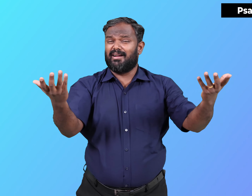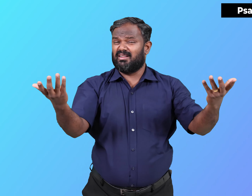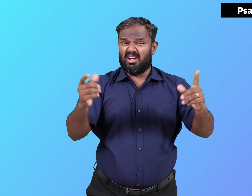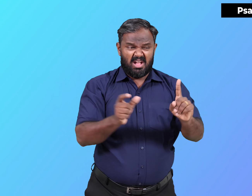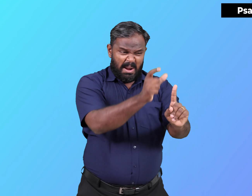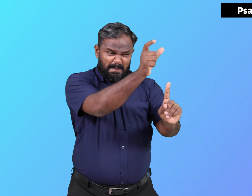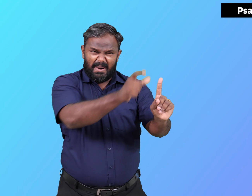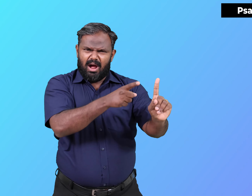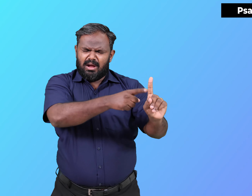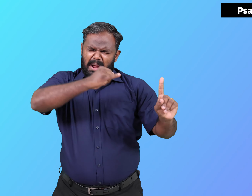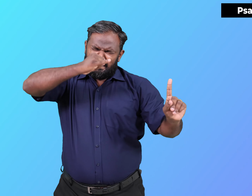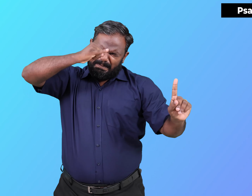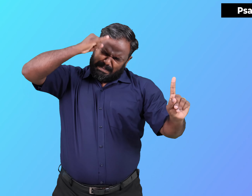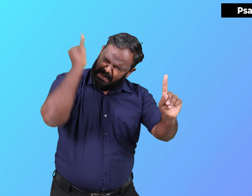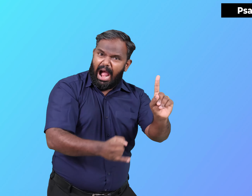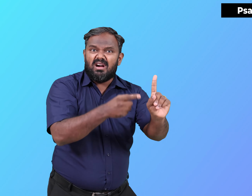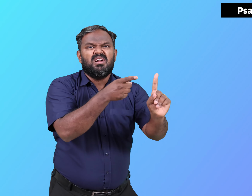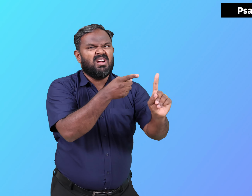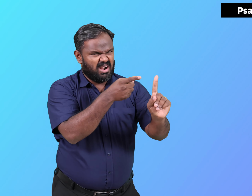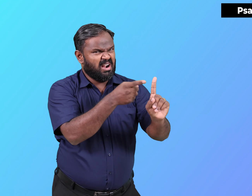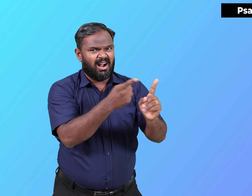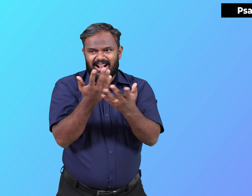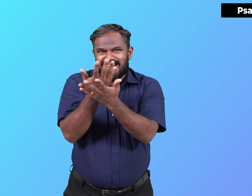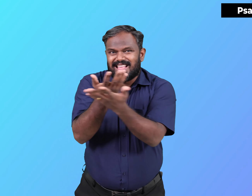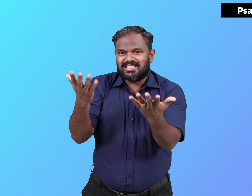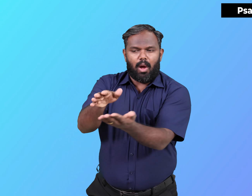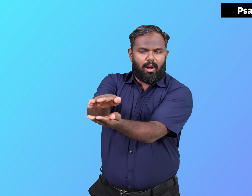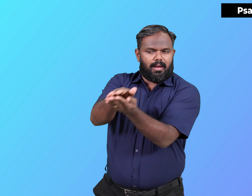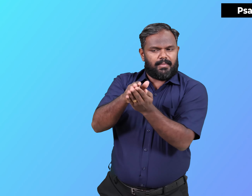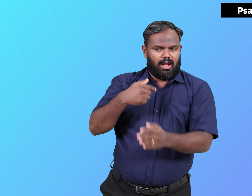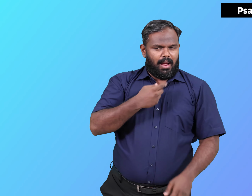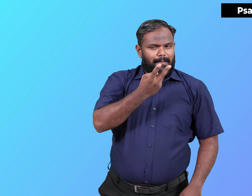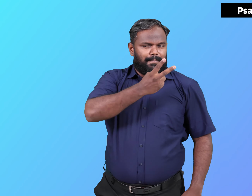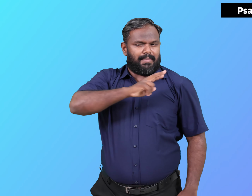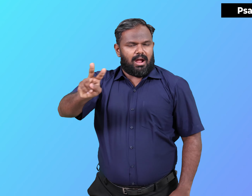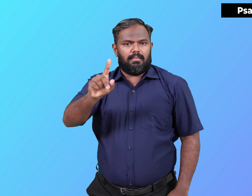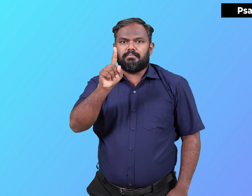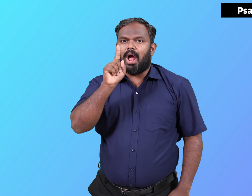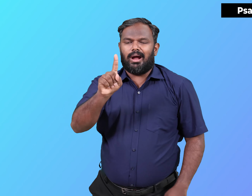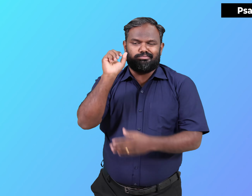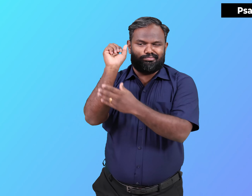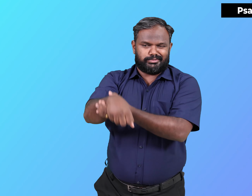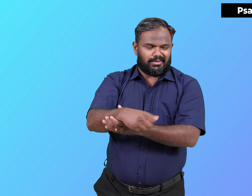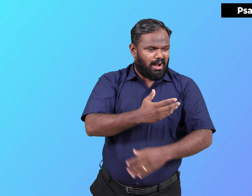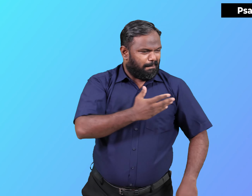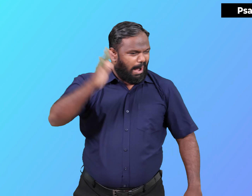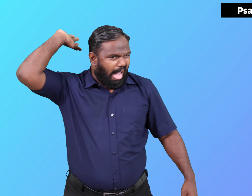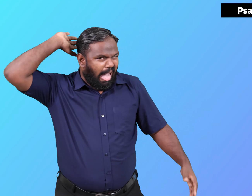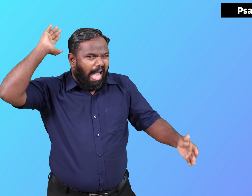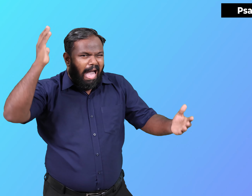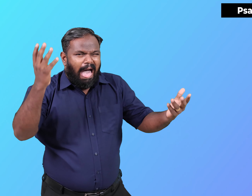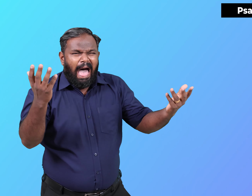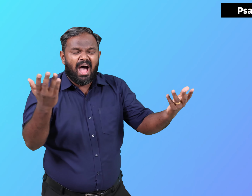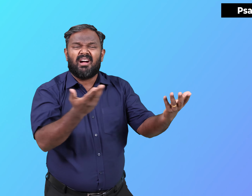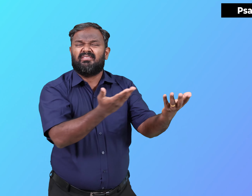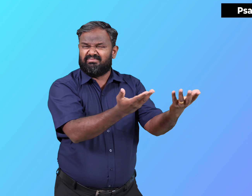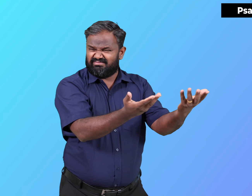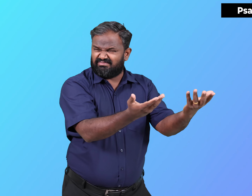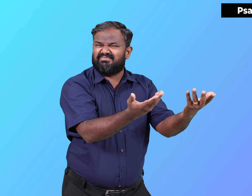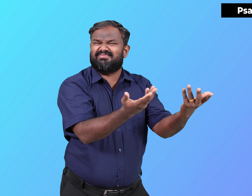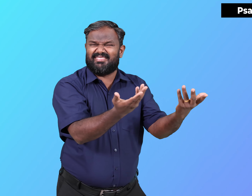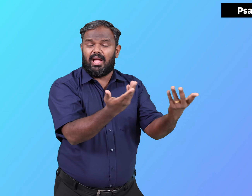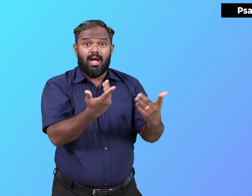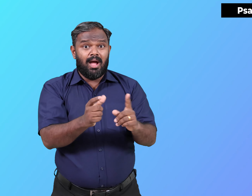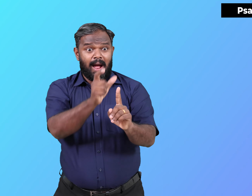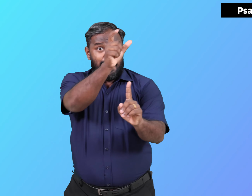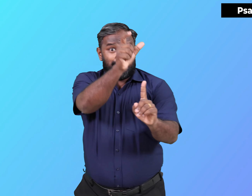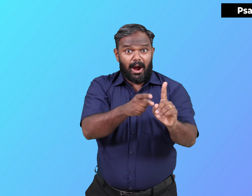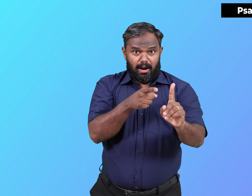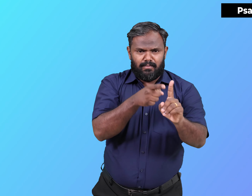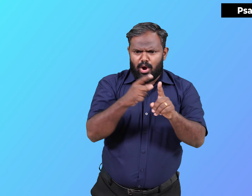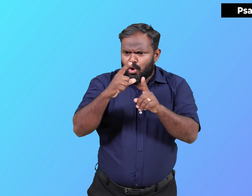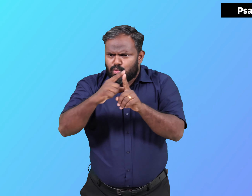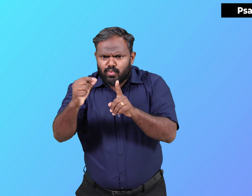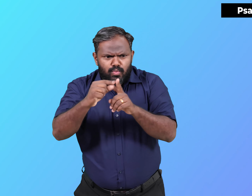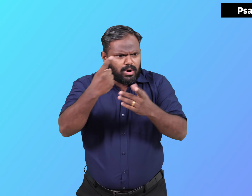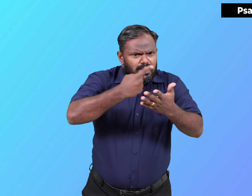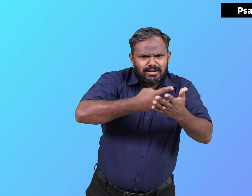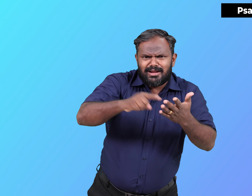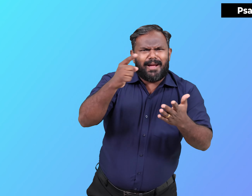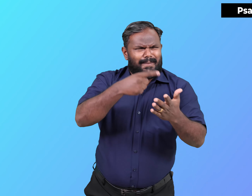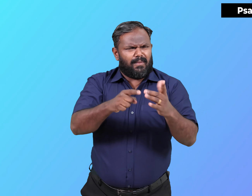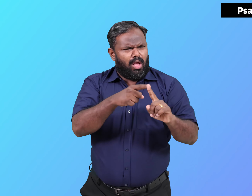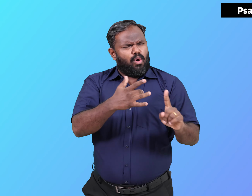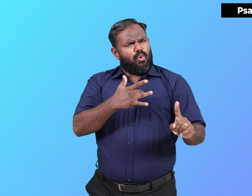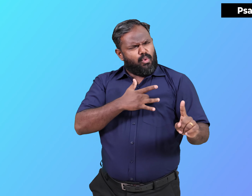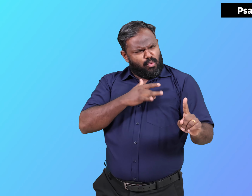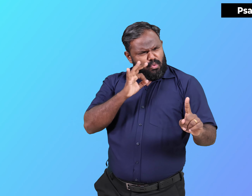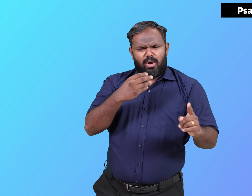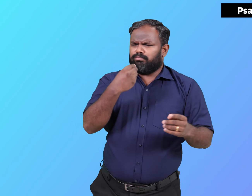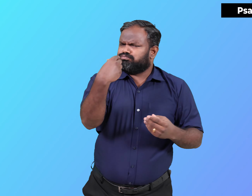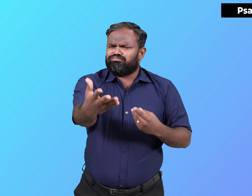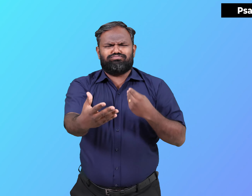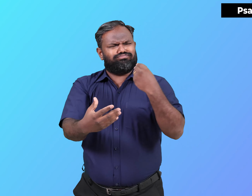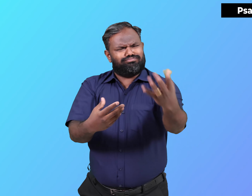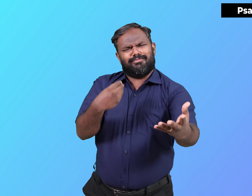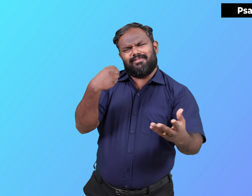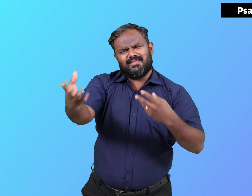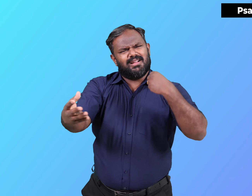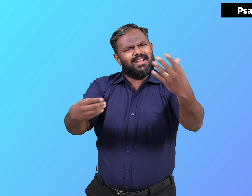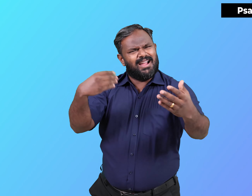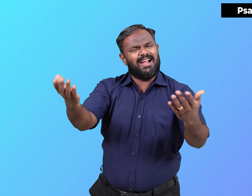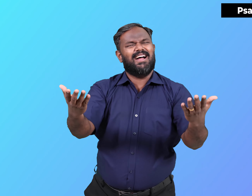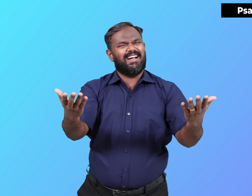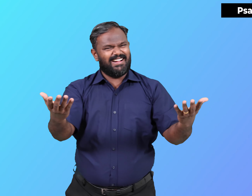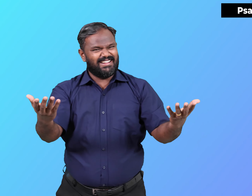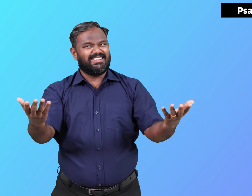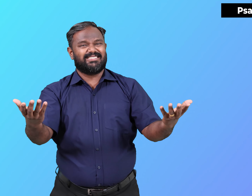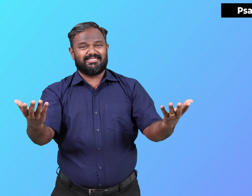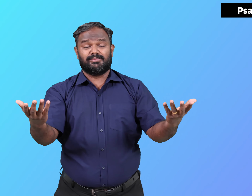The wicked borrow money and never pay it back, but good people are kind and generous.